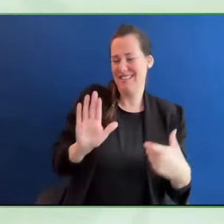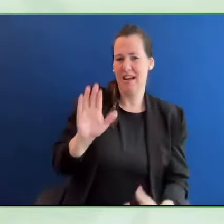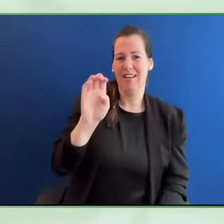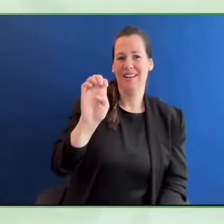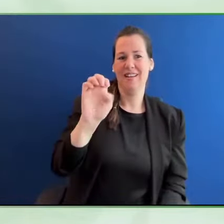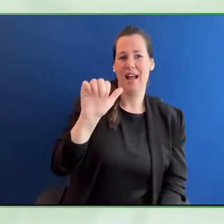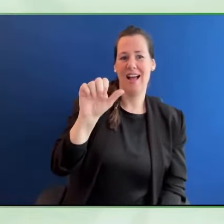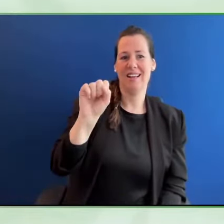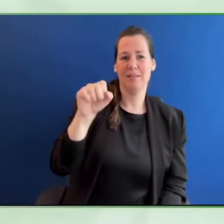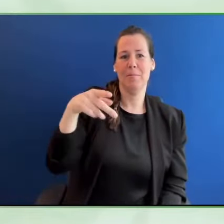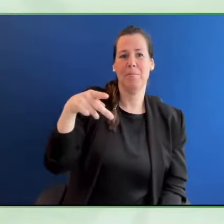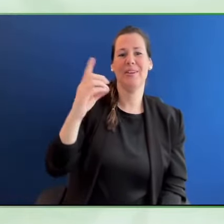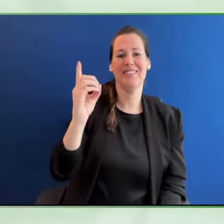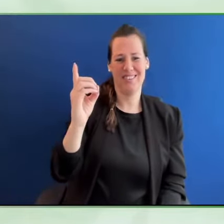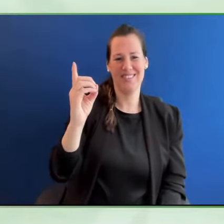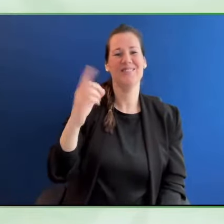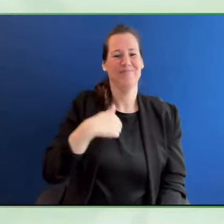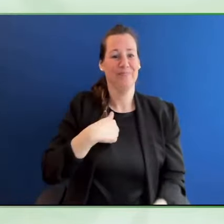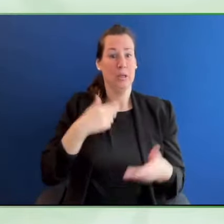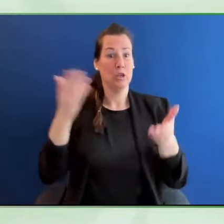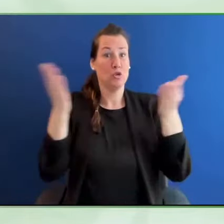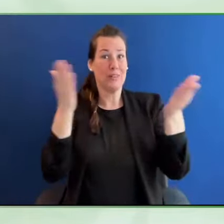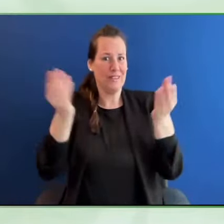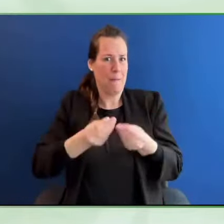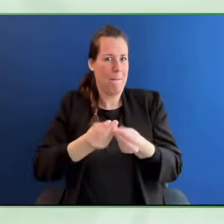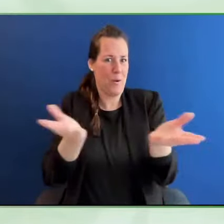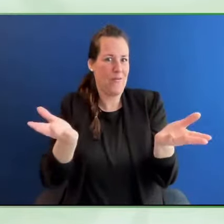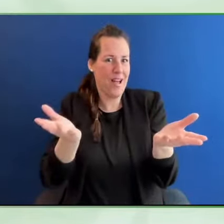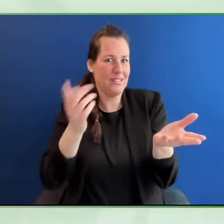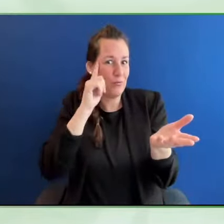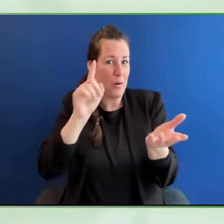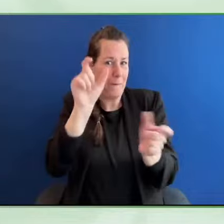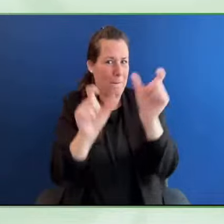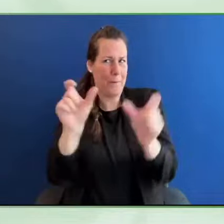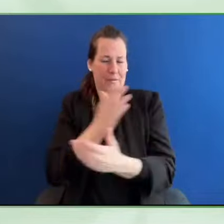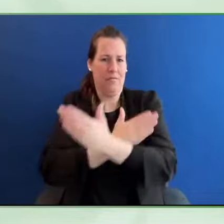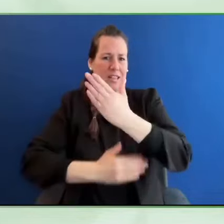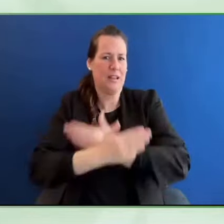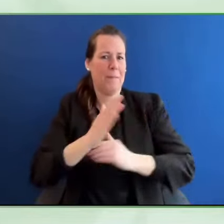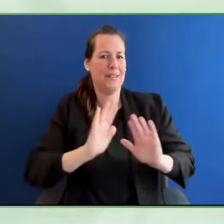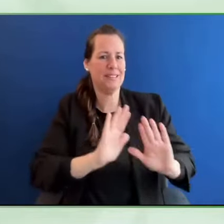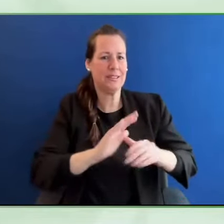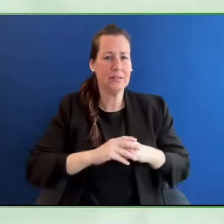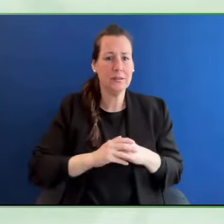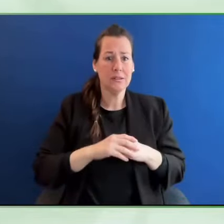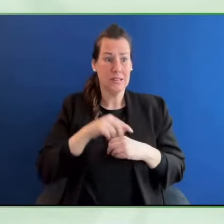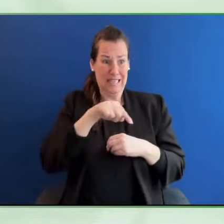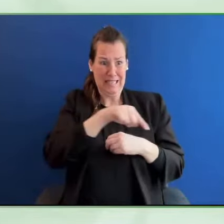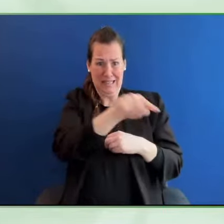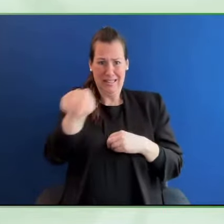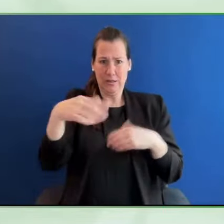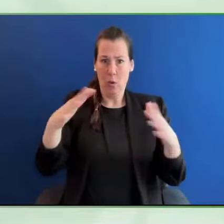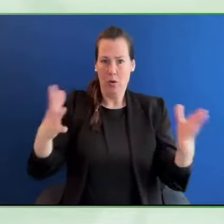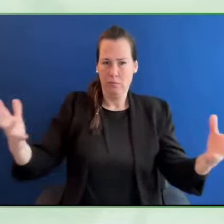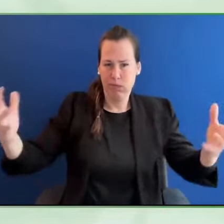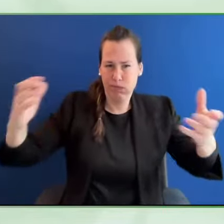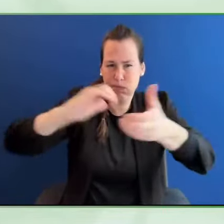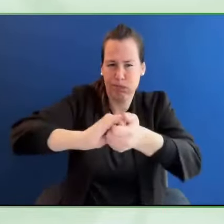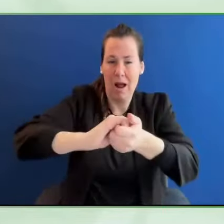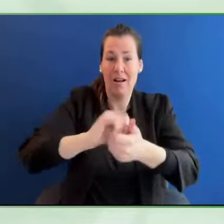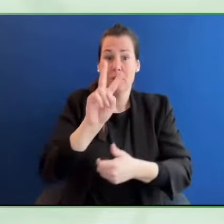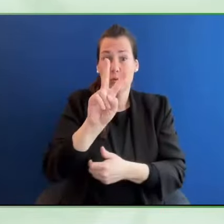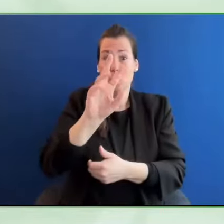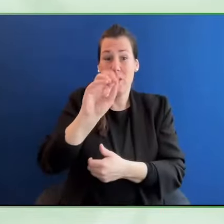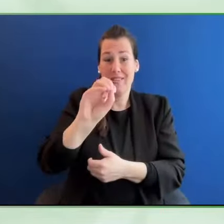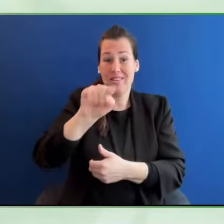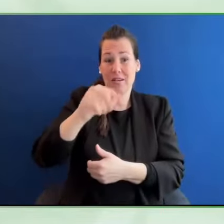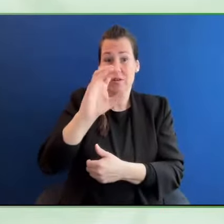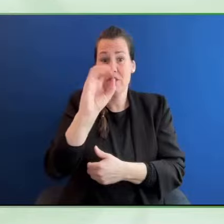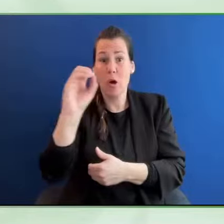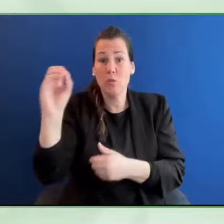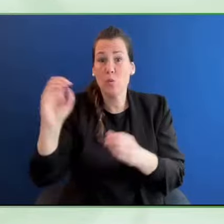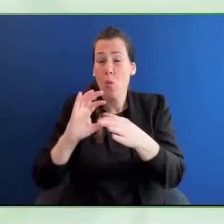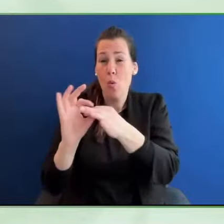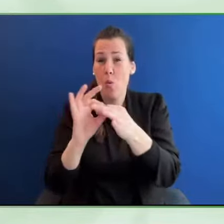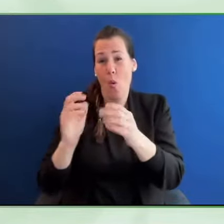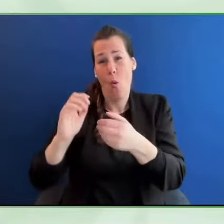What we tried to build good quality support systems in line with human right.